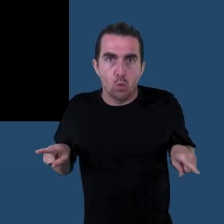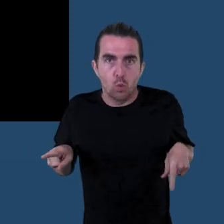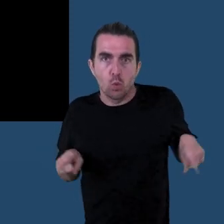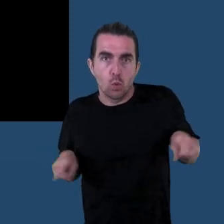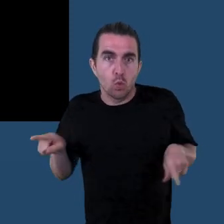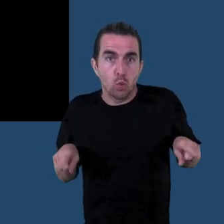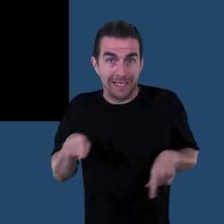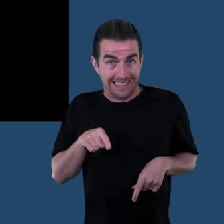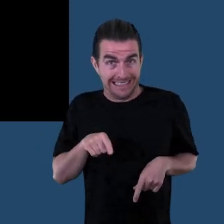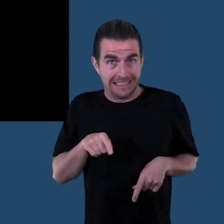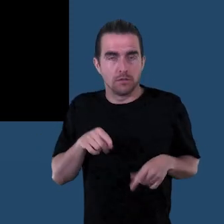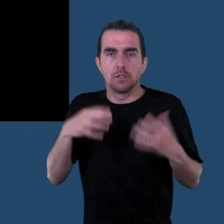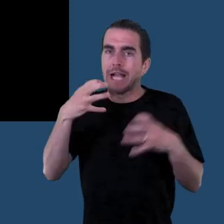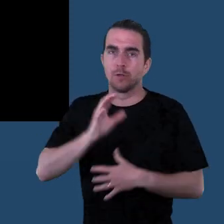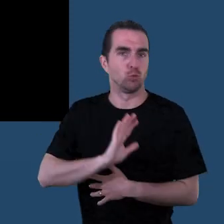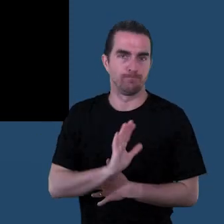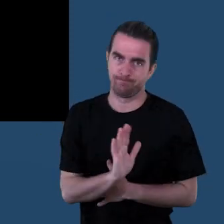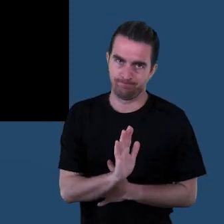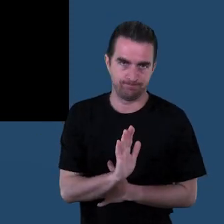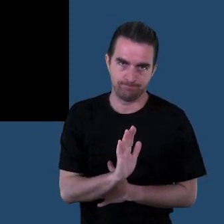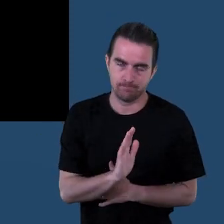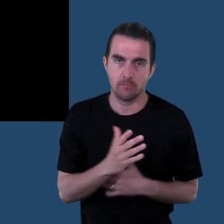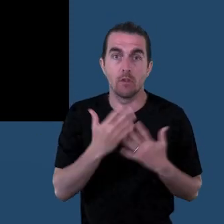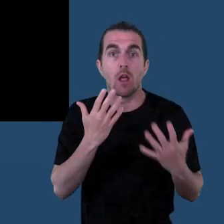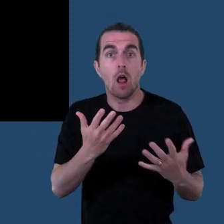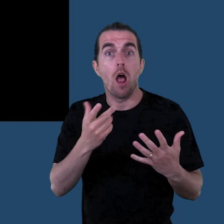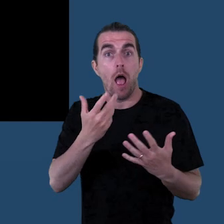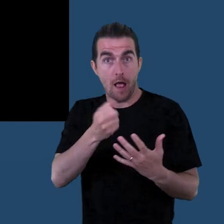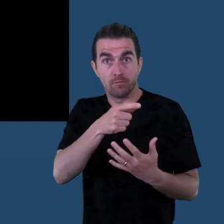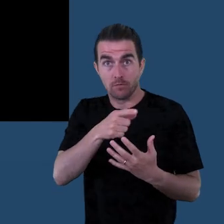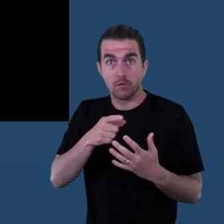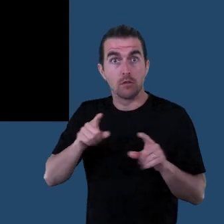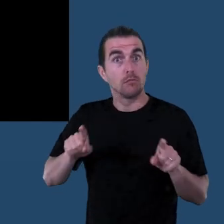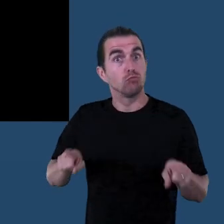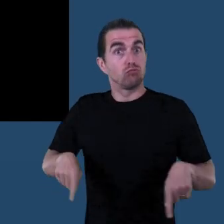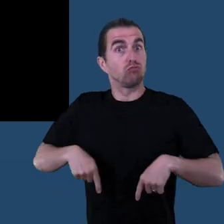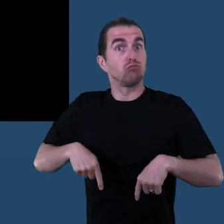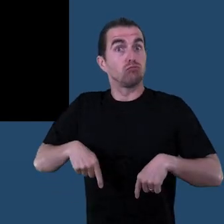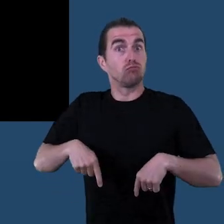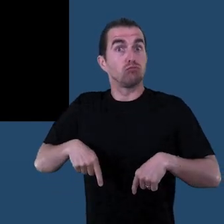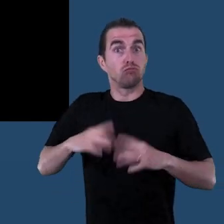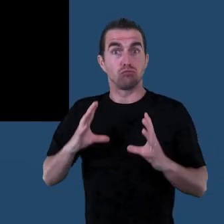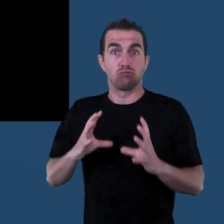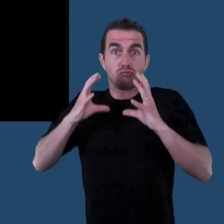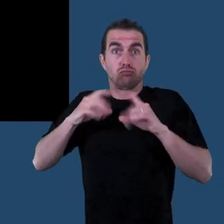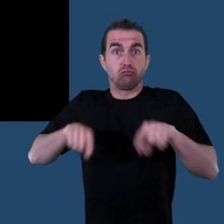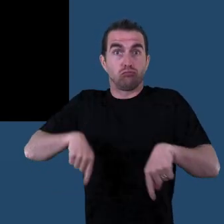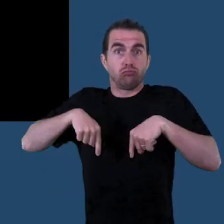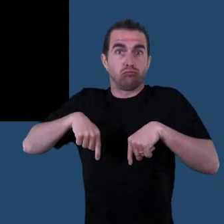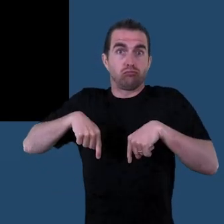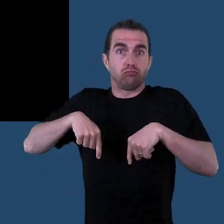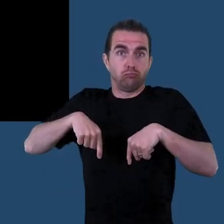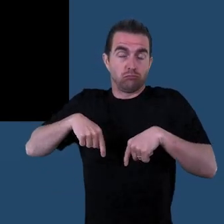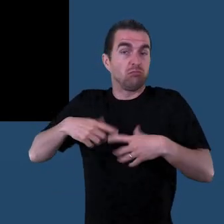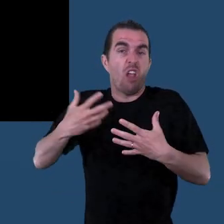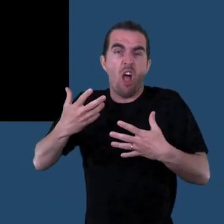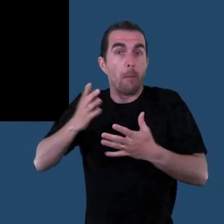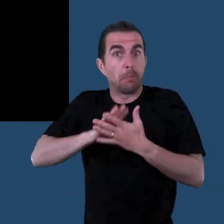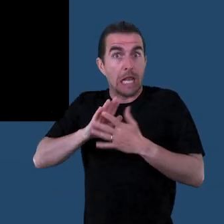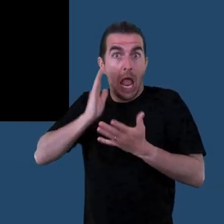they are definitely not a dinosaur. Now, having your legs underneath your body is by no means unique to dinosaurs,